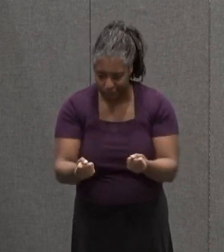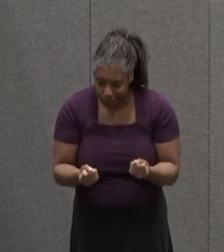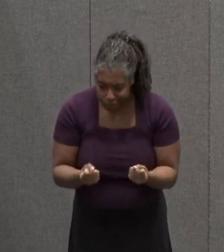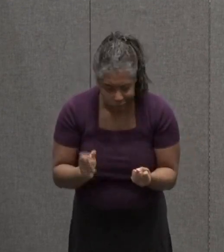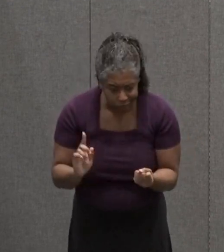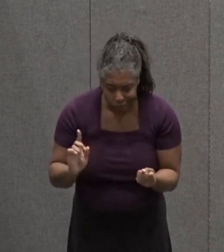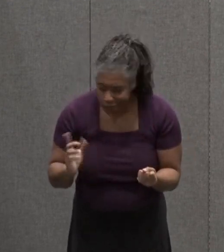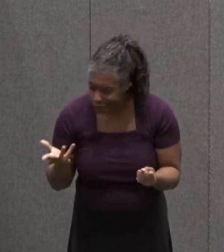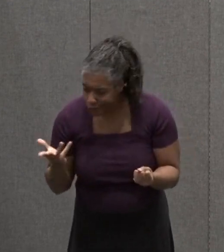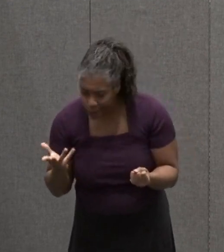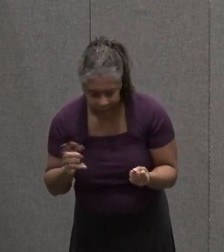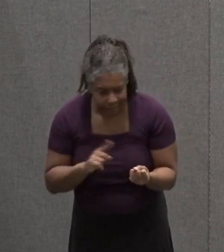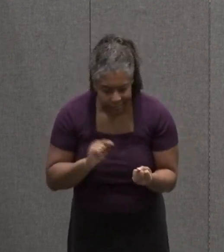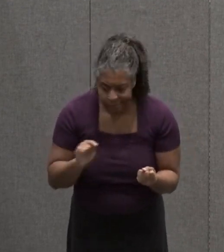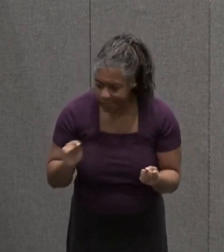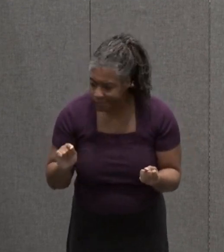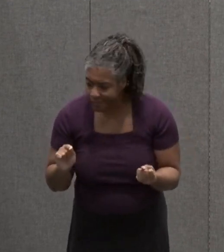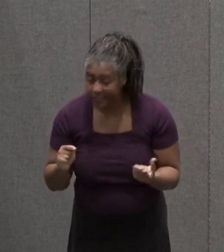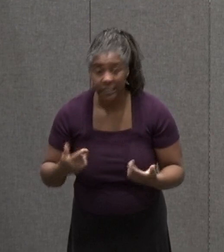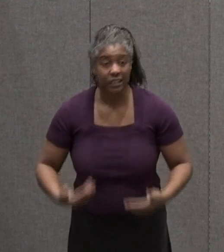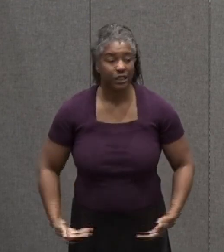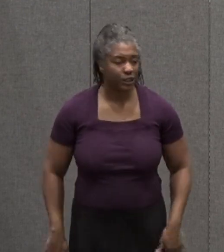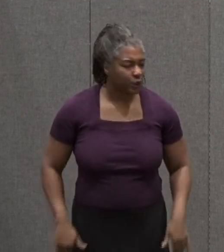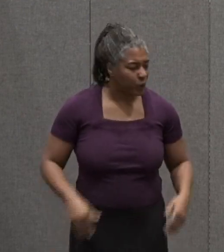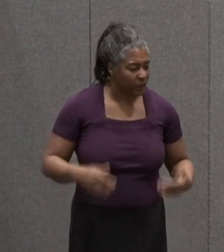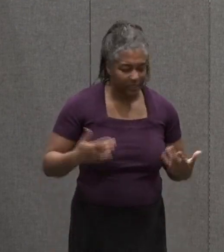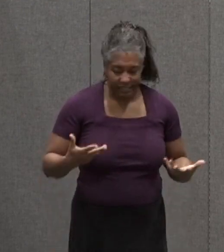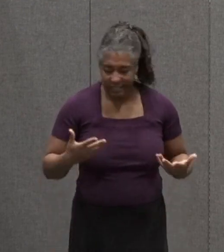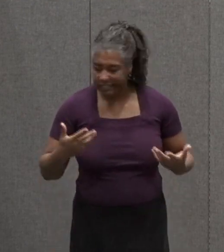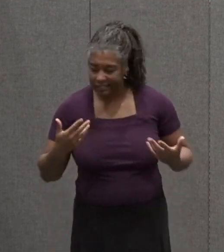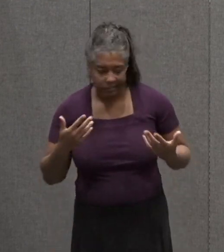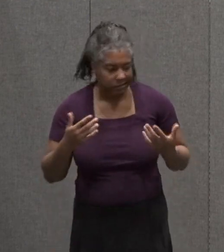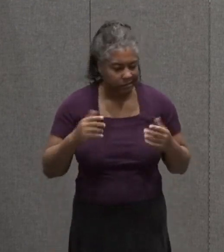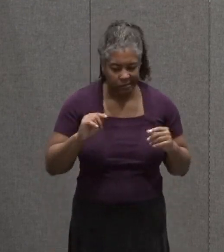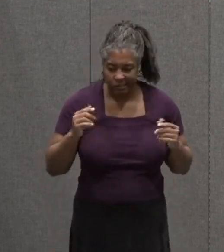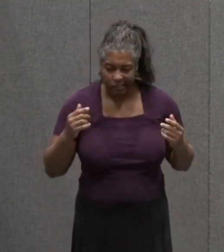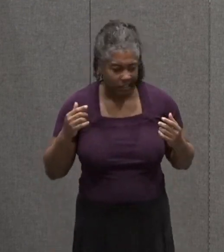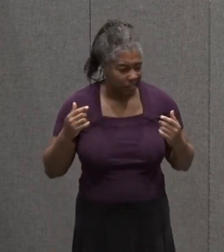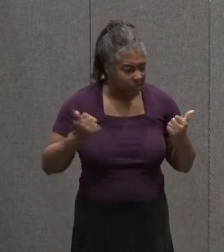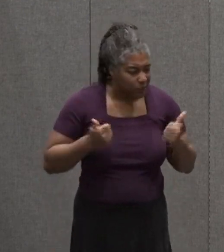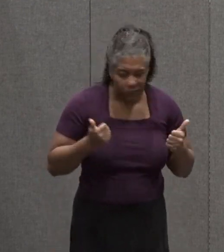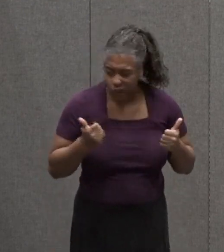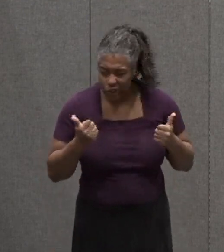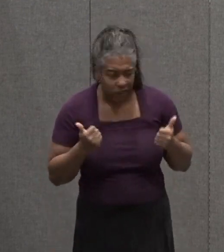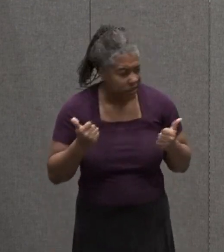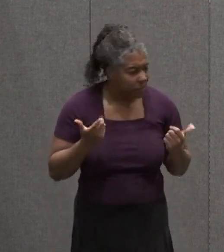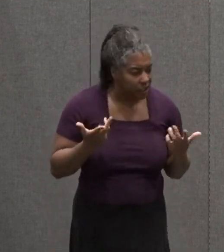You probably should if you need them. And then you go down the hallway and you get in the shower. And while you're in the shower your thinking